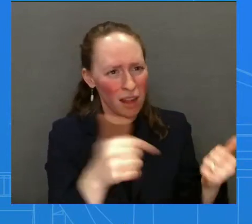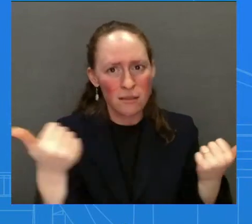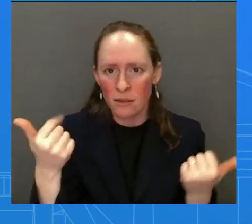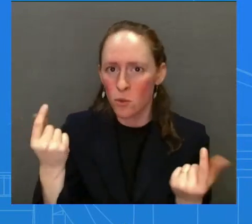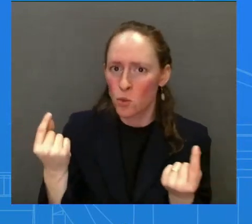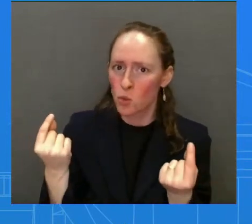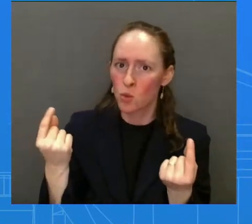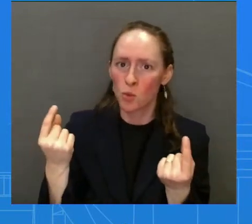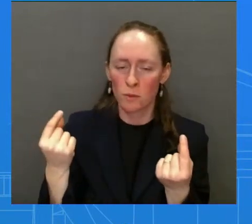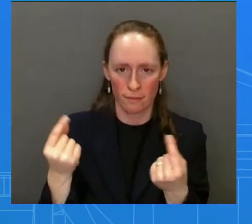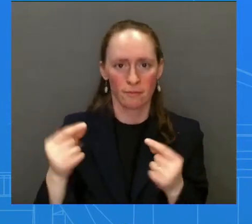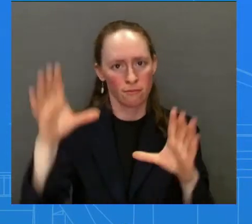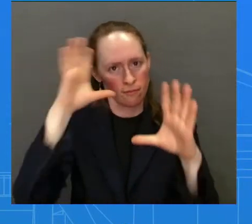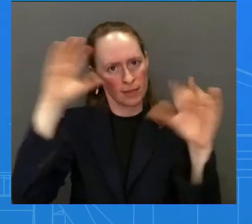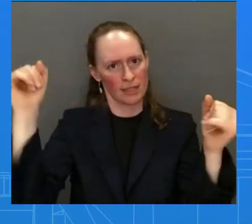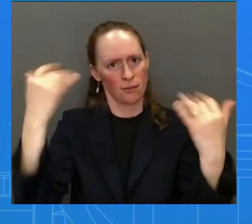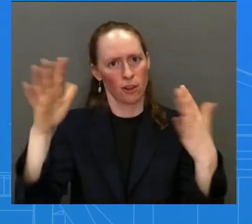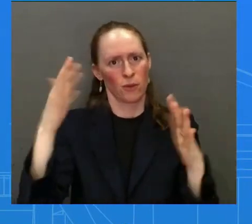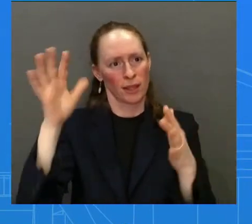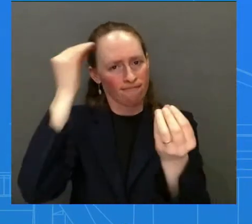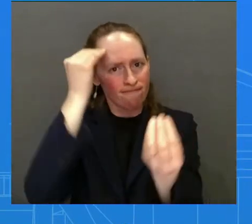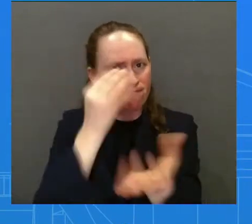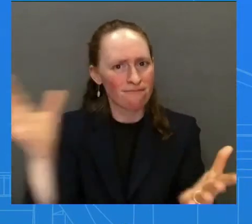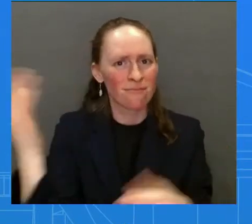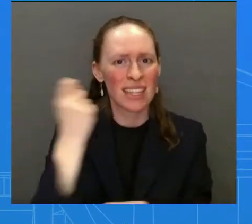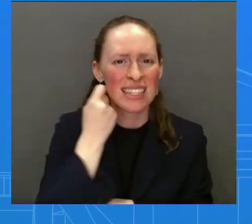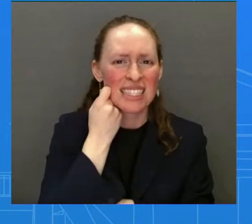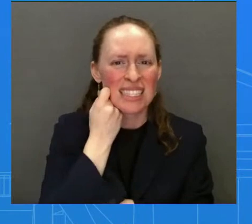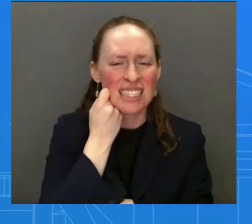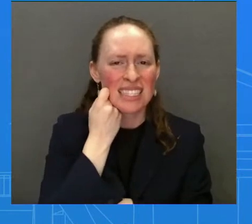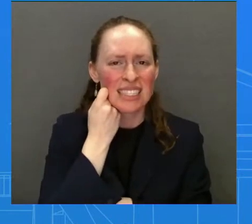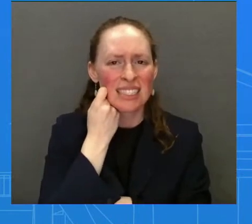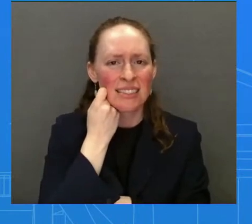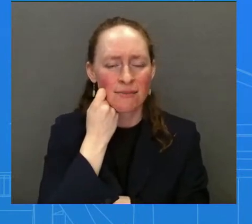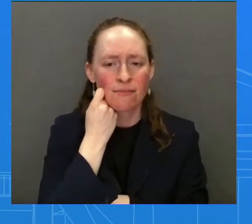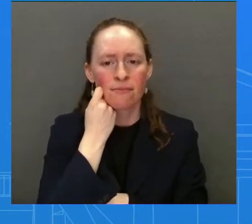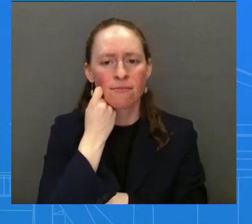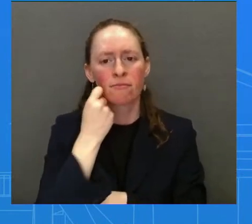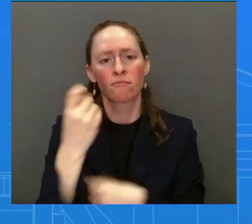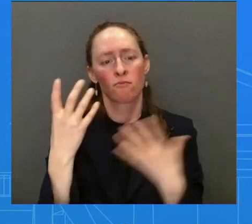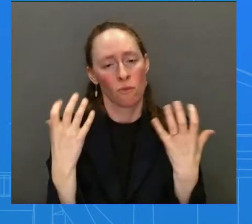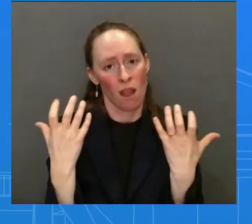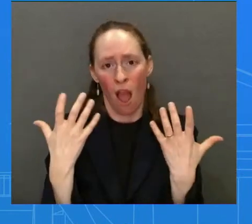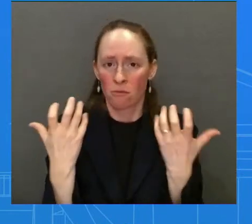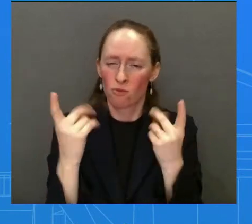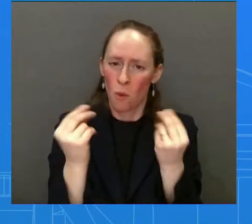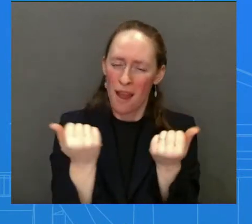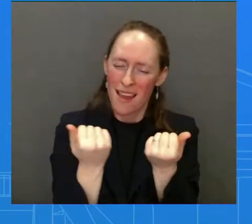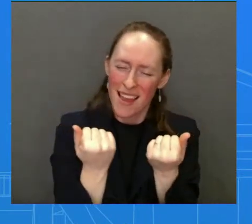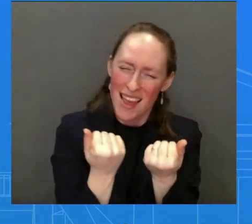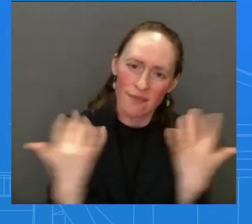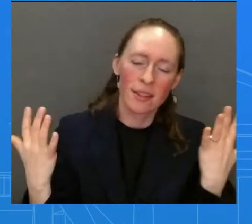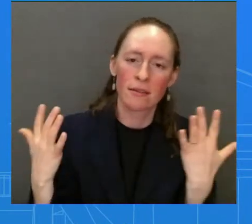he wanted to make sure that we did everything that we can from the federal government, even after taking historic actions.